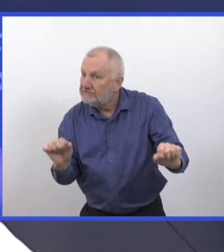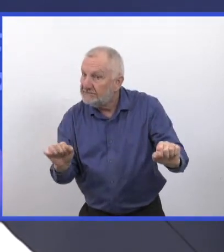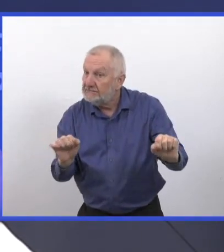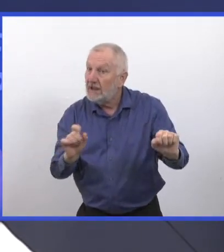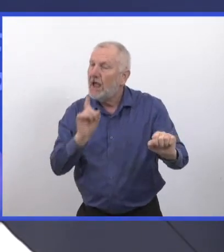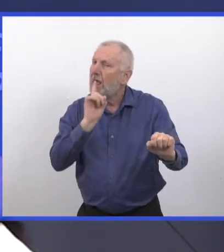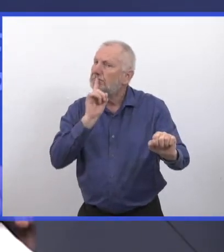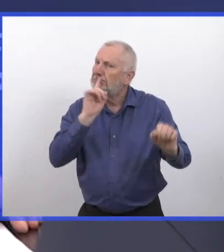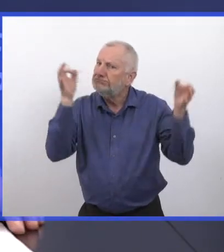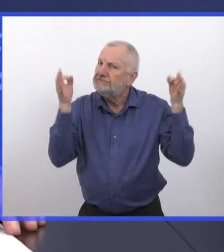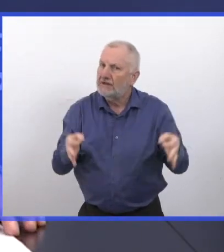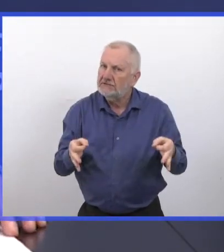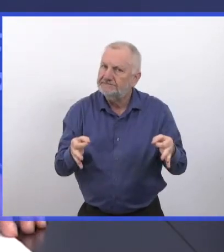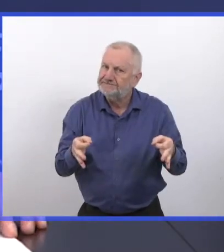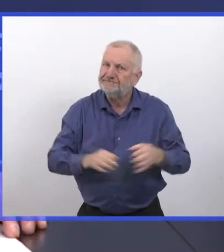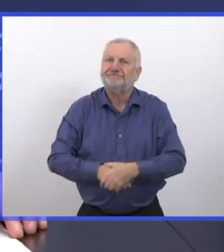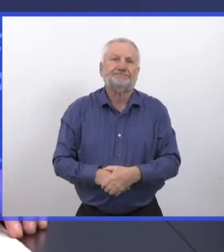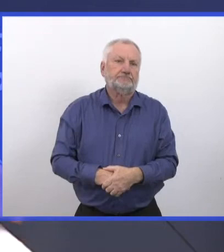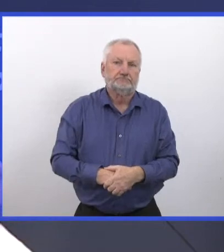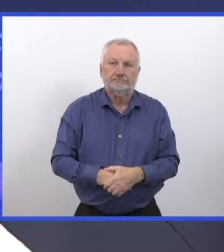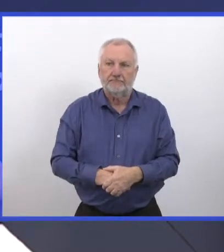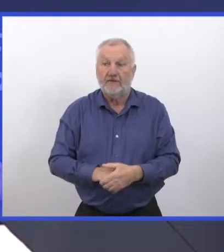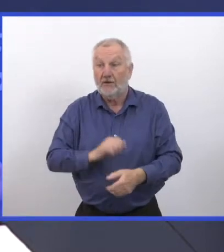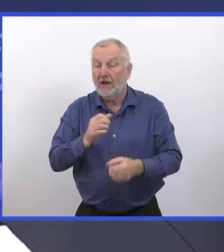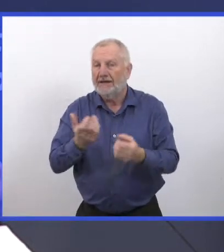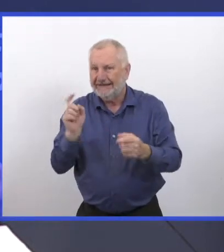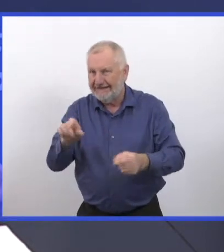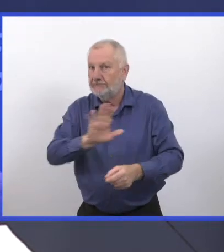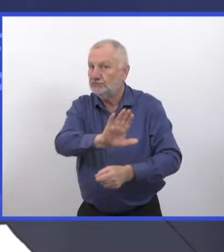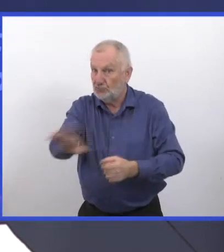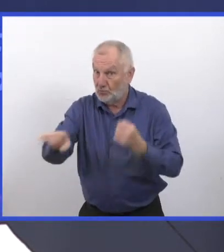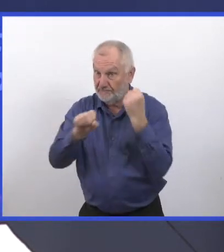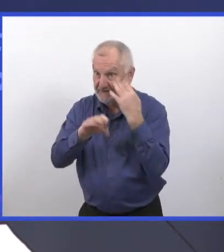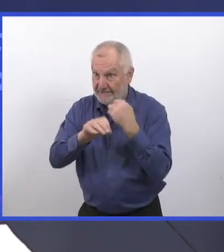Those with diabetes, let's say or high blood pressure, you know, those are chronic diseases,